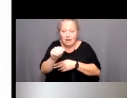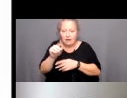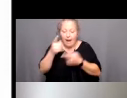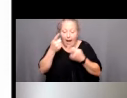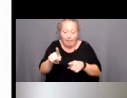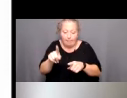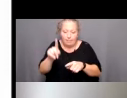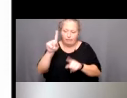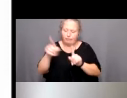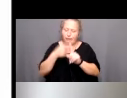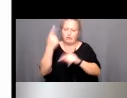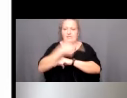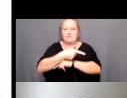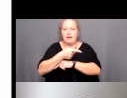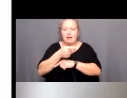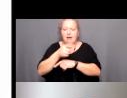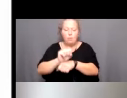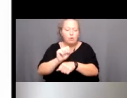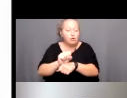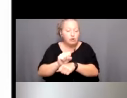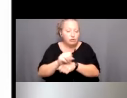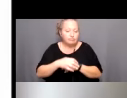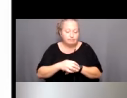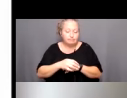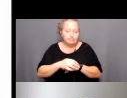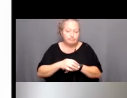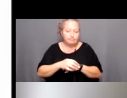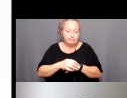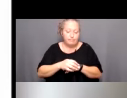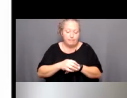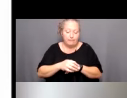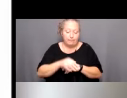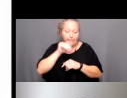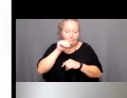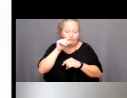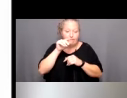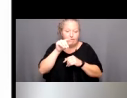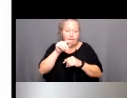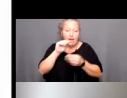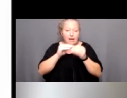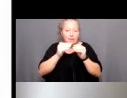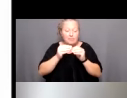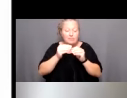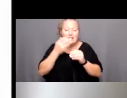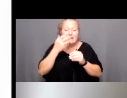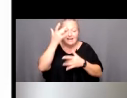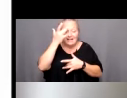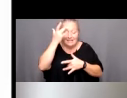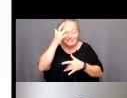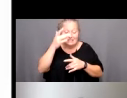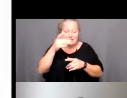Next slide. The slide shows rates of heat illness by county in California,